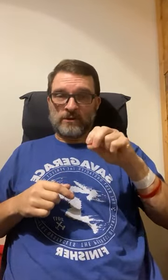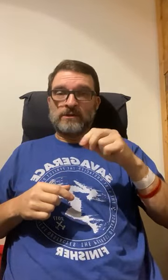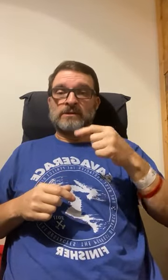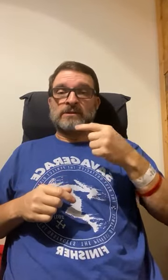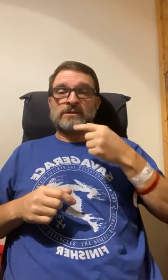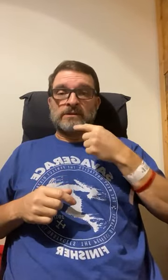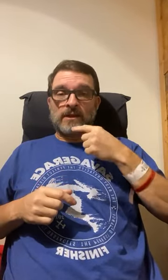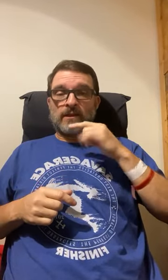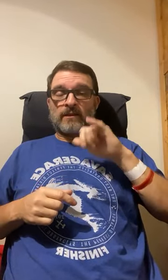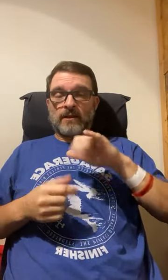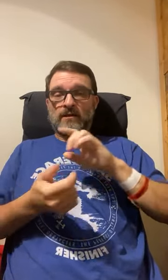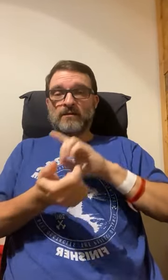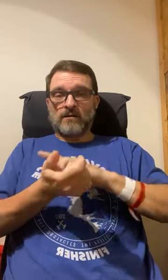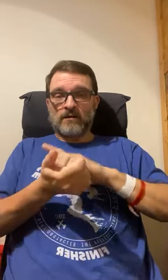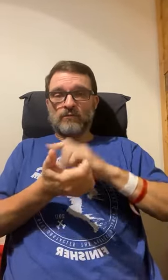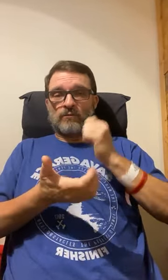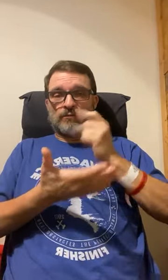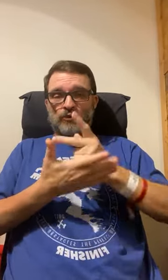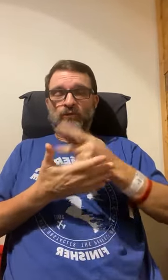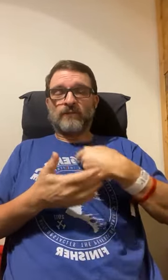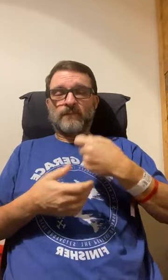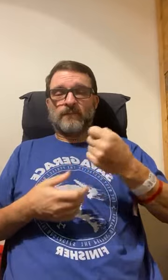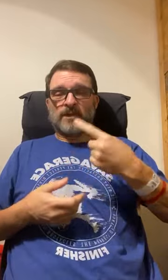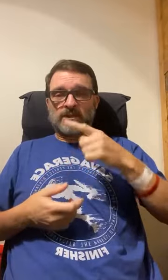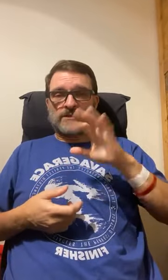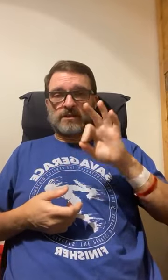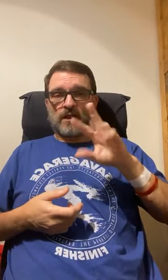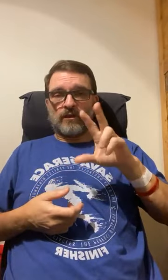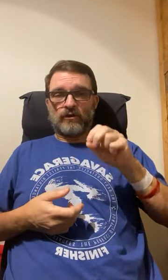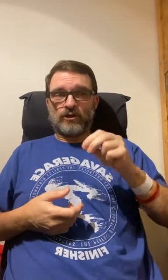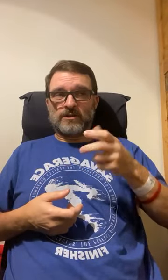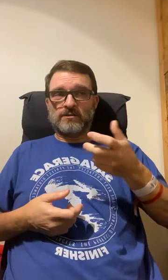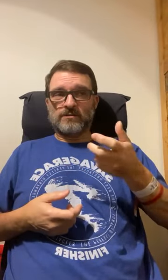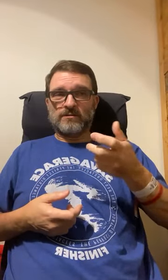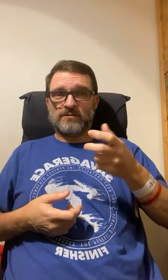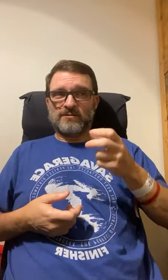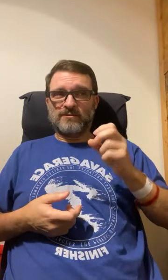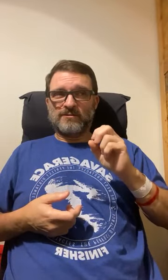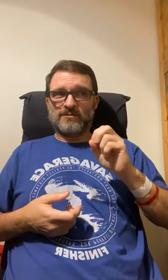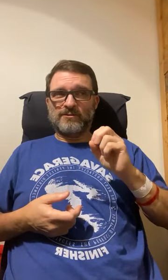and said that the doctor approved me to get pills at 9:30.